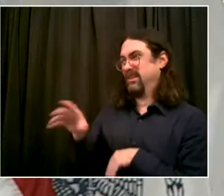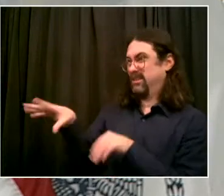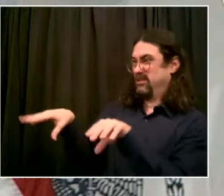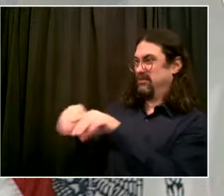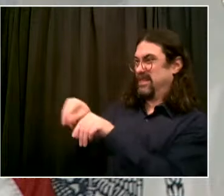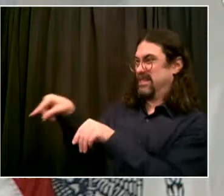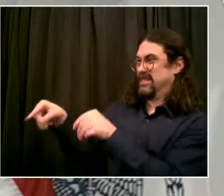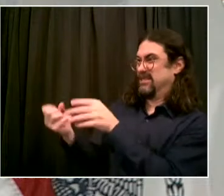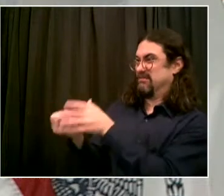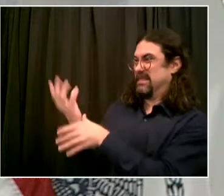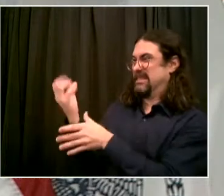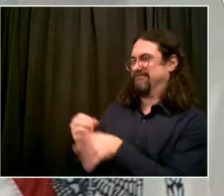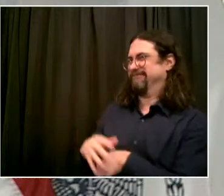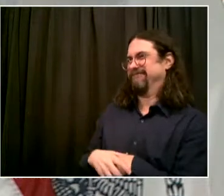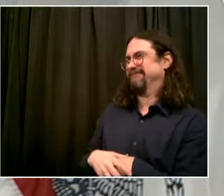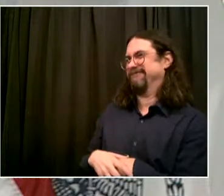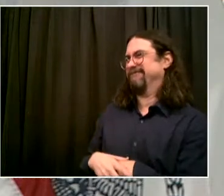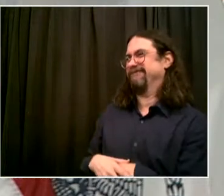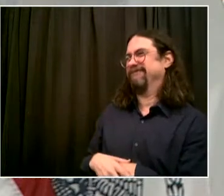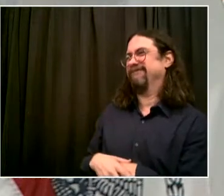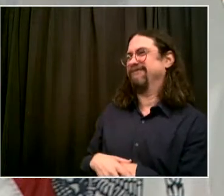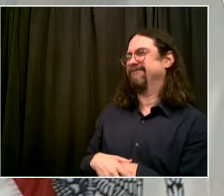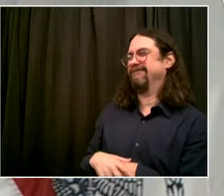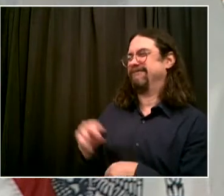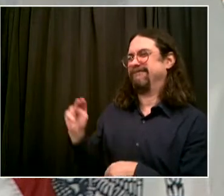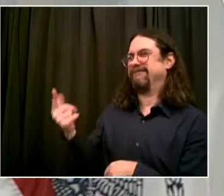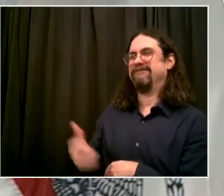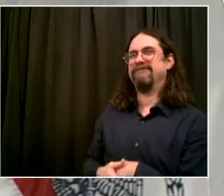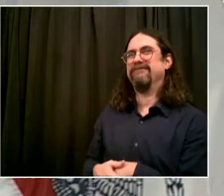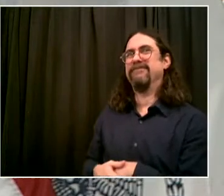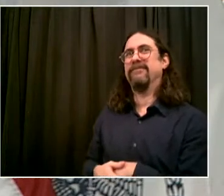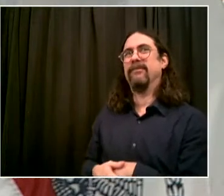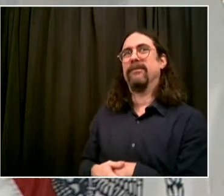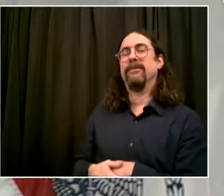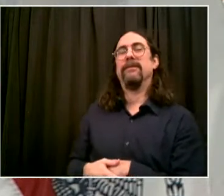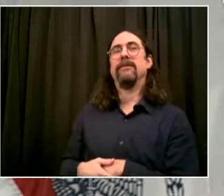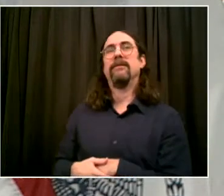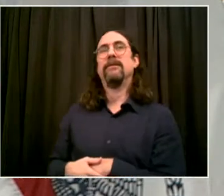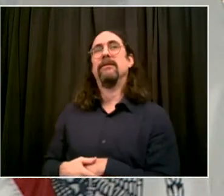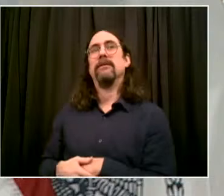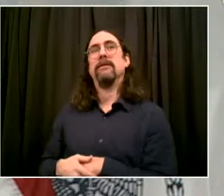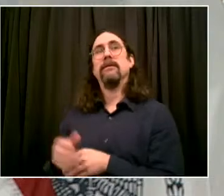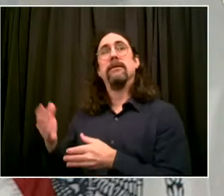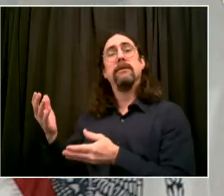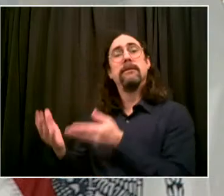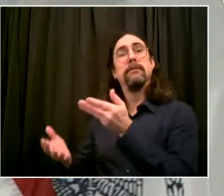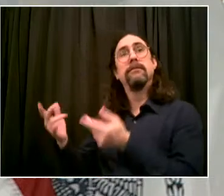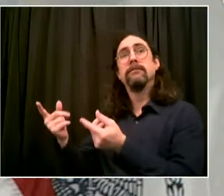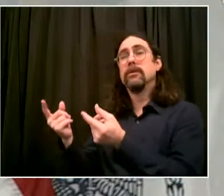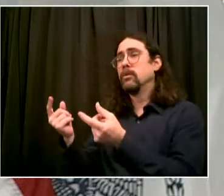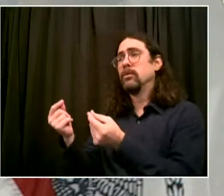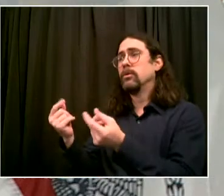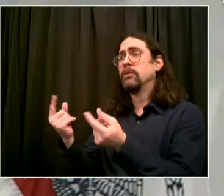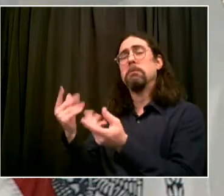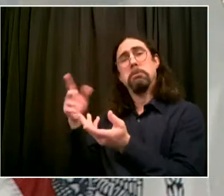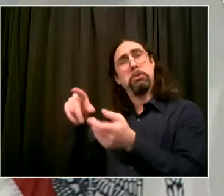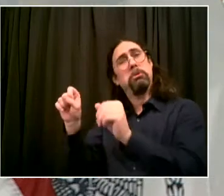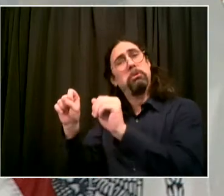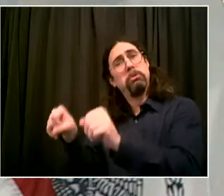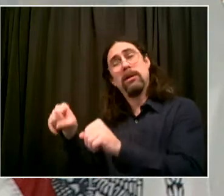A FOR THE SUMMER. I UNDERSTAND PEOPLE MIGHT WANT TO GEET T MARRIED AS FAST AS POSSIBLE.